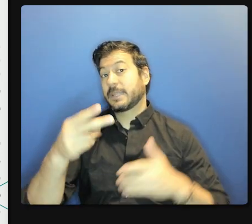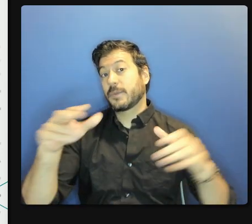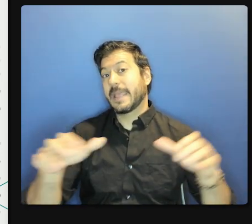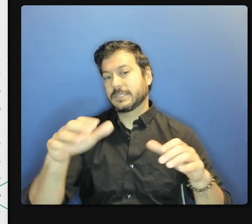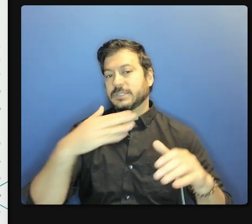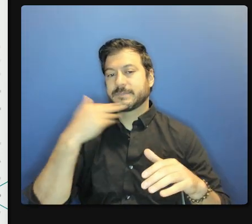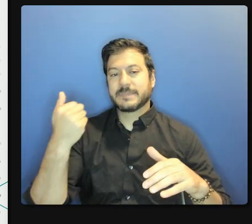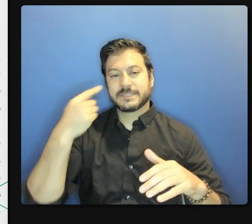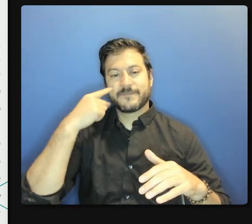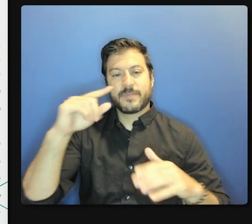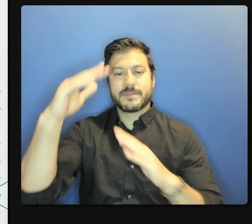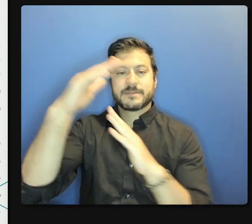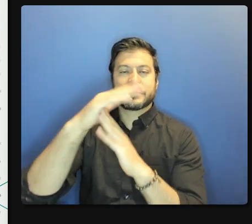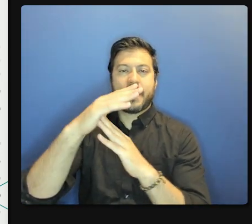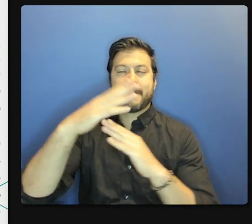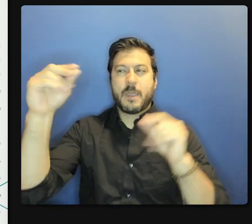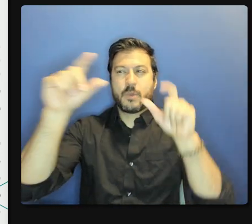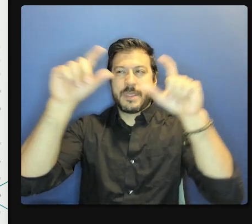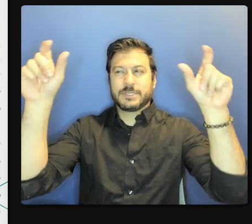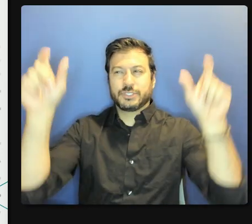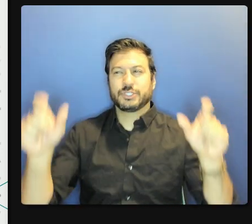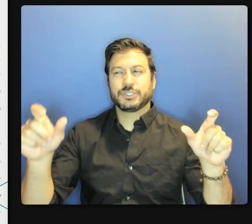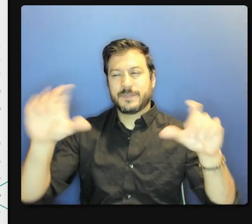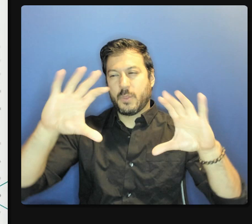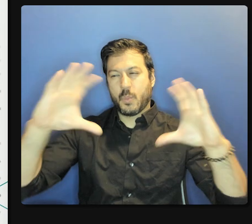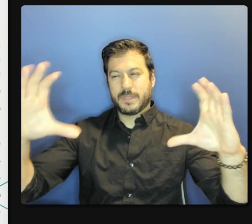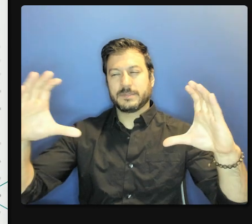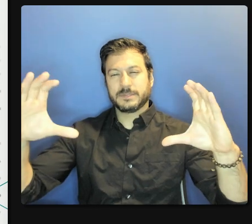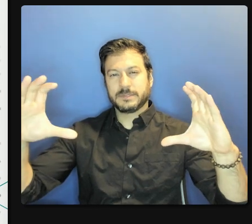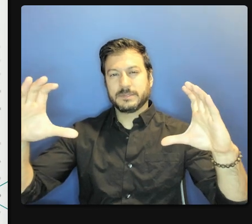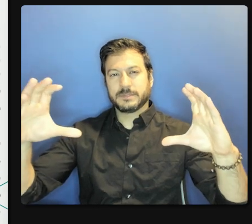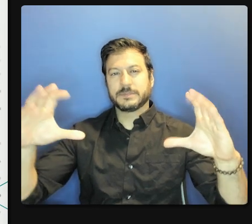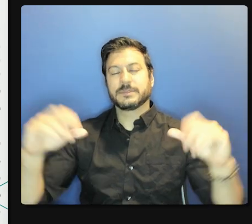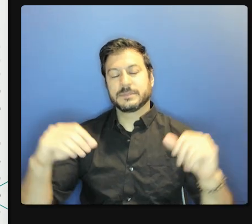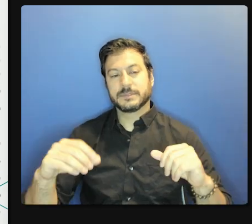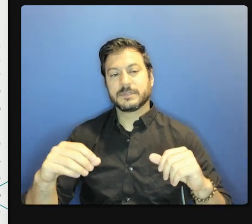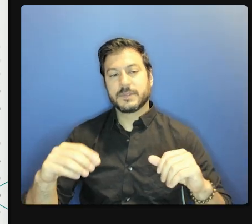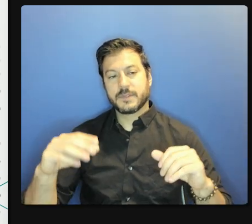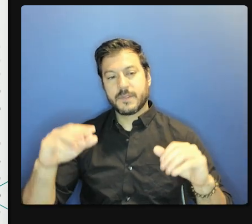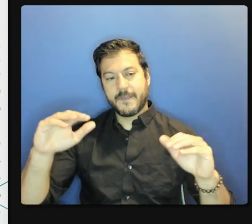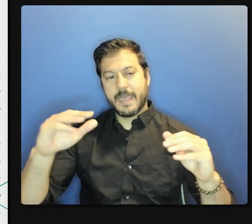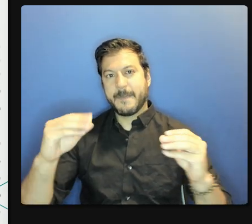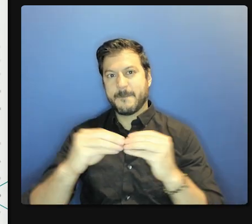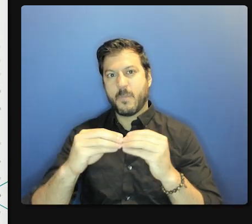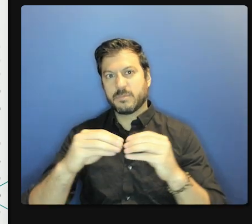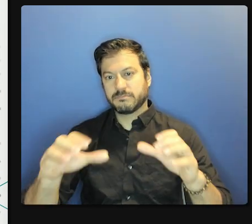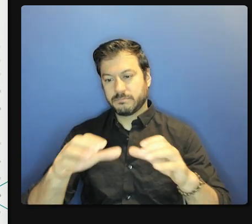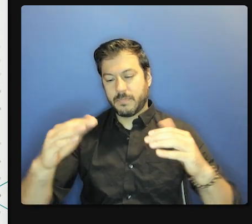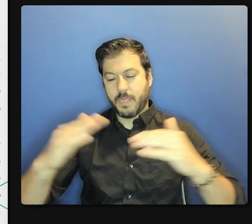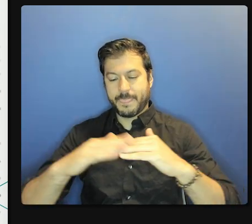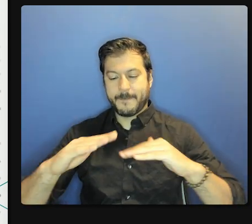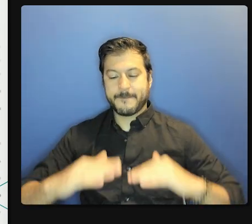Secondary actions are best suited to the top outer edges of the wheels and tertiary actions focused toward the bottom.